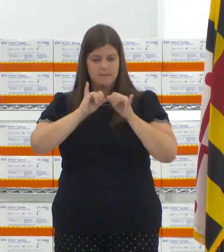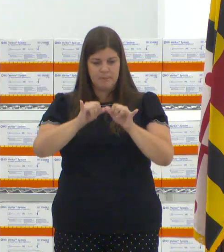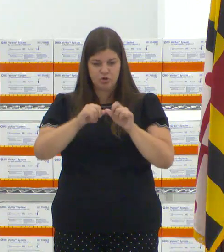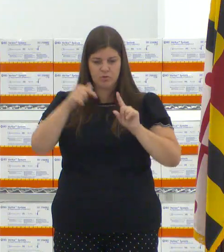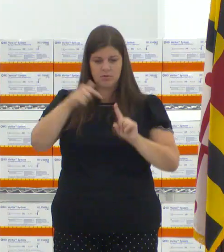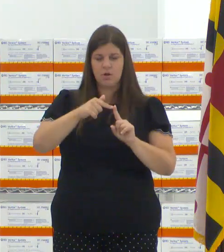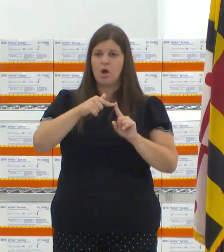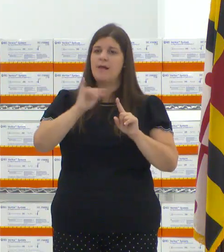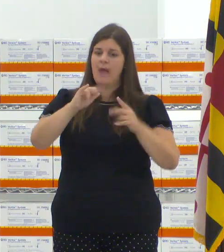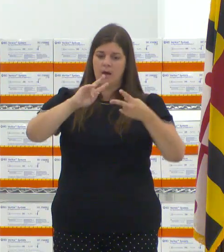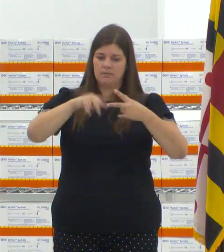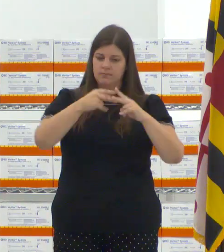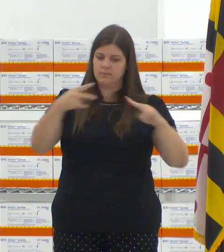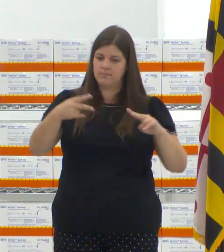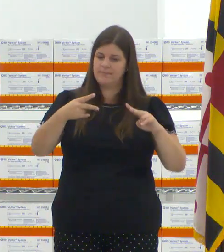reason we were so attracted to the Rockefeller study is